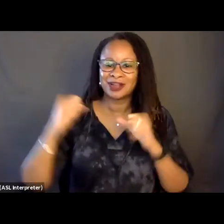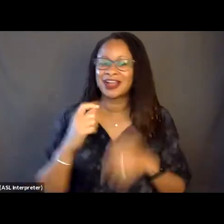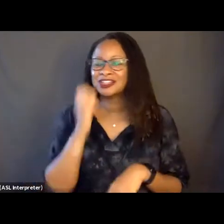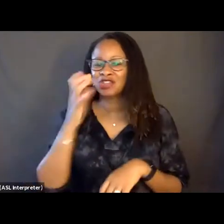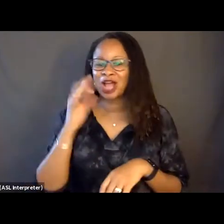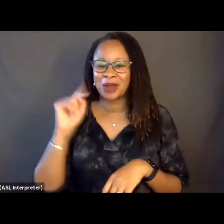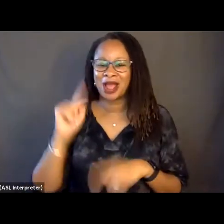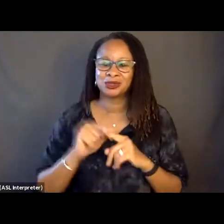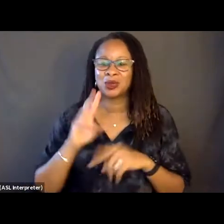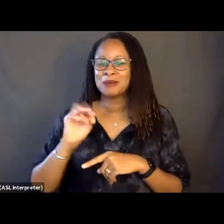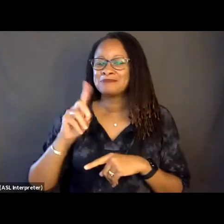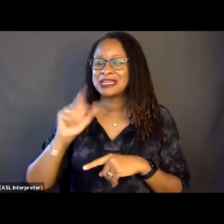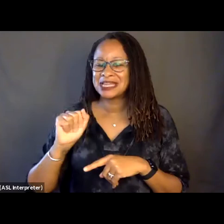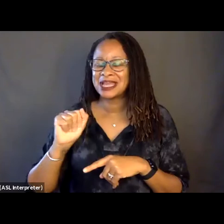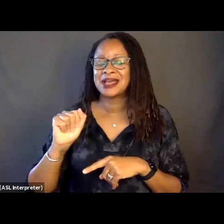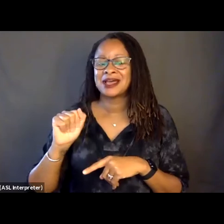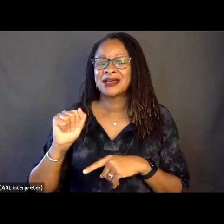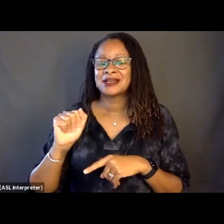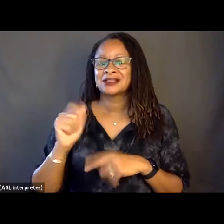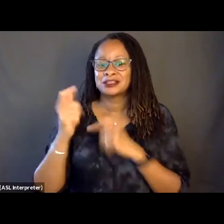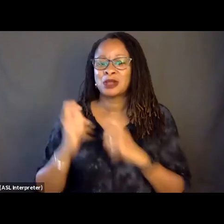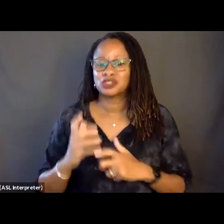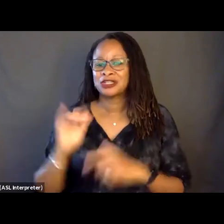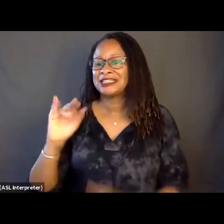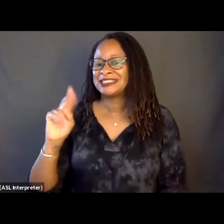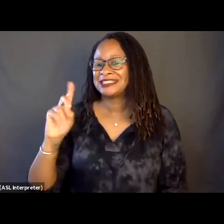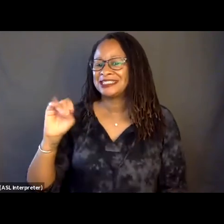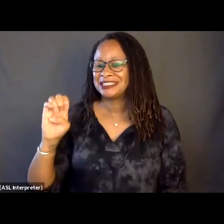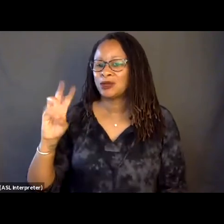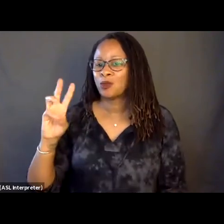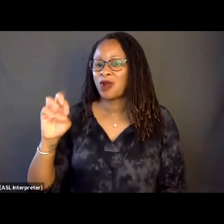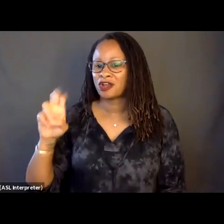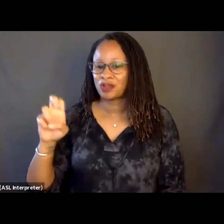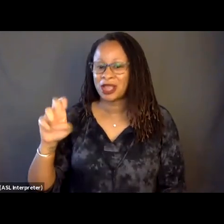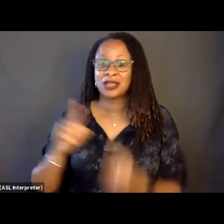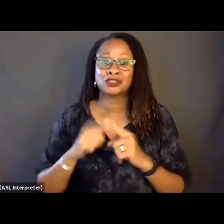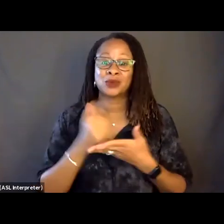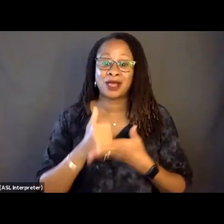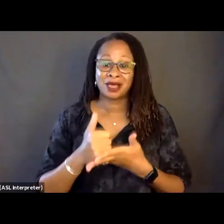sponsor, IndieWire, for helping to provide us support through the Screening Series and coverage